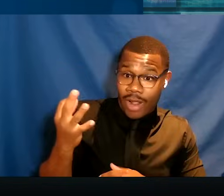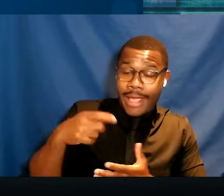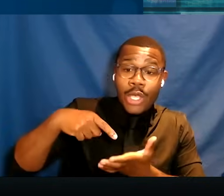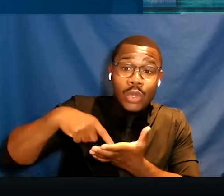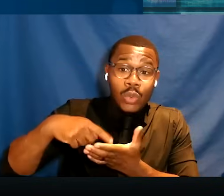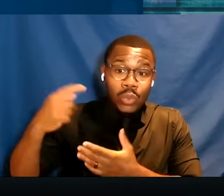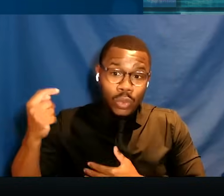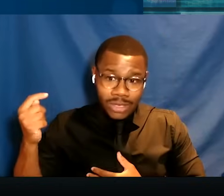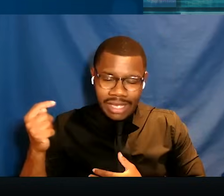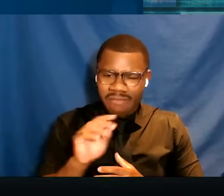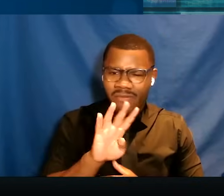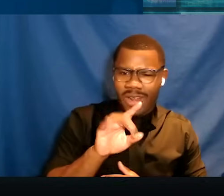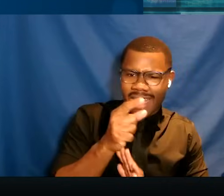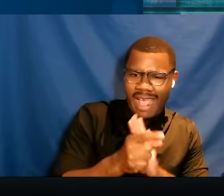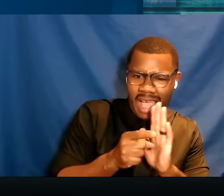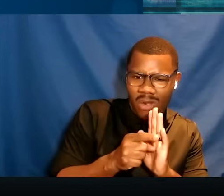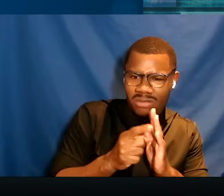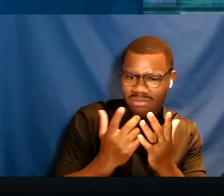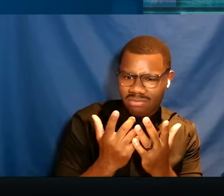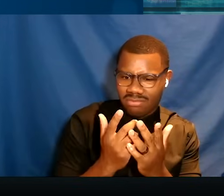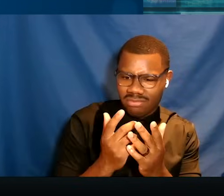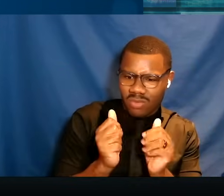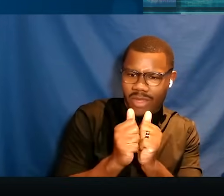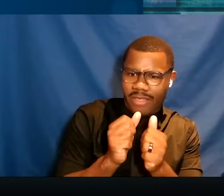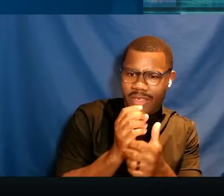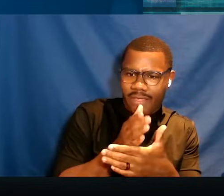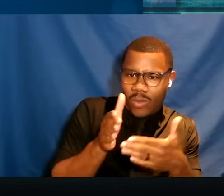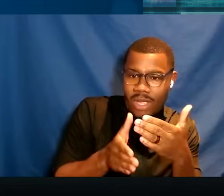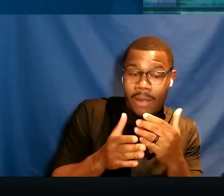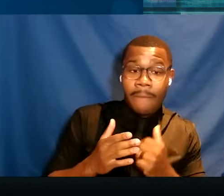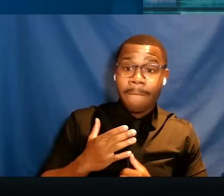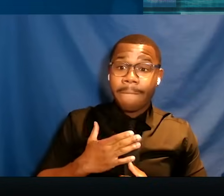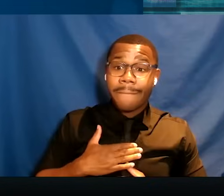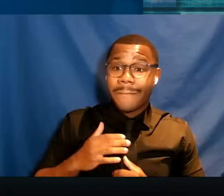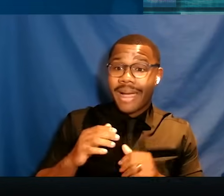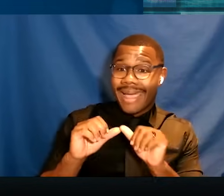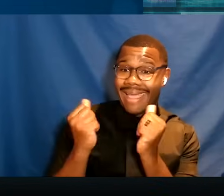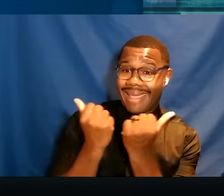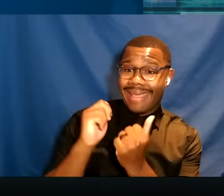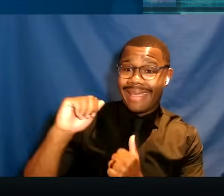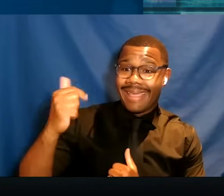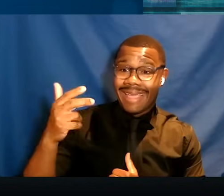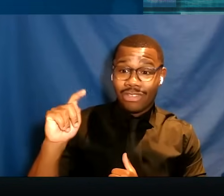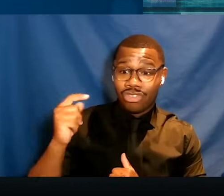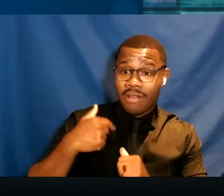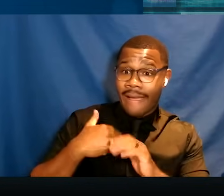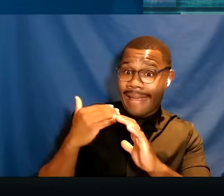and the weekend, and I was able to send my agent an email and say, "I'd like to do the Zoom version, please."